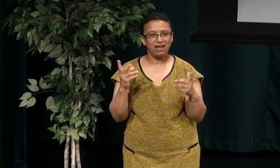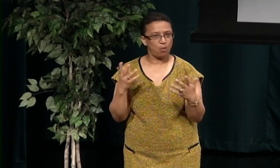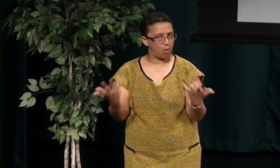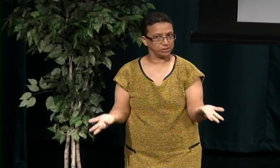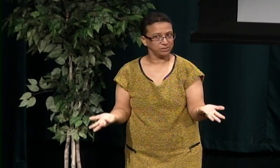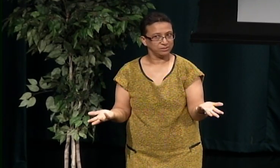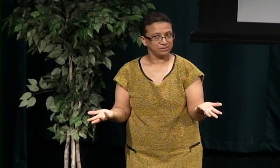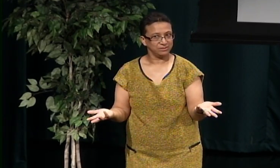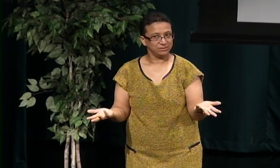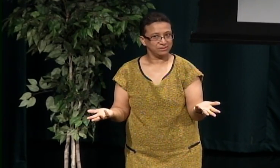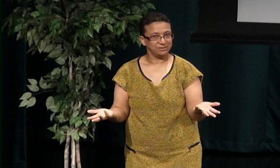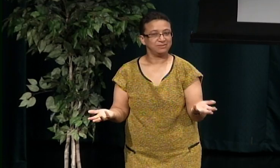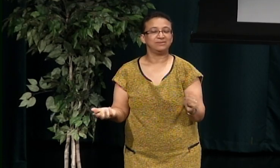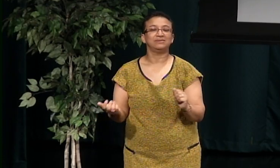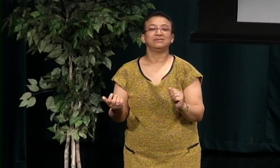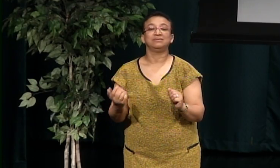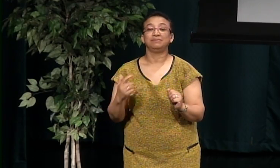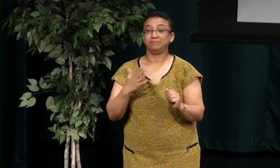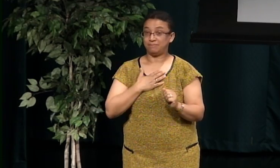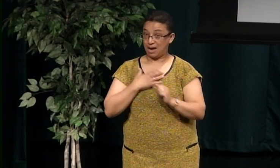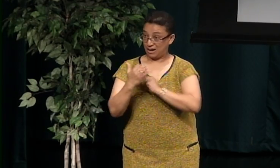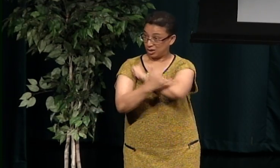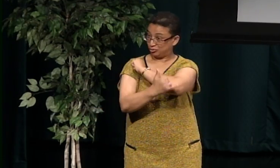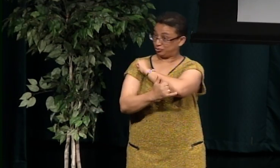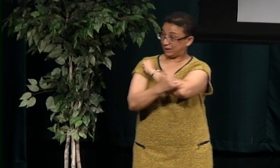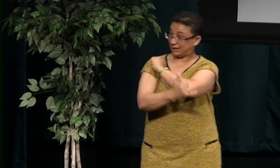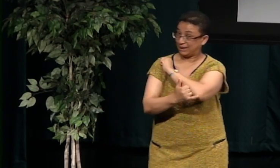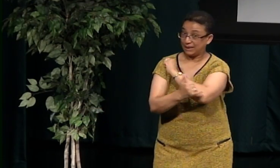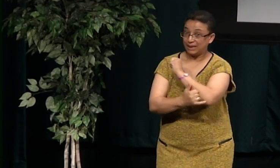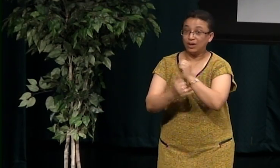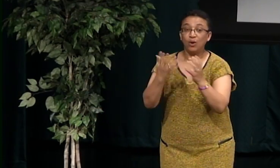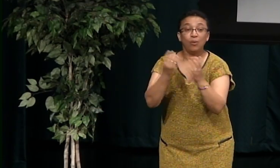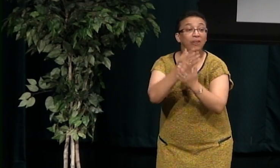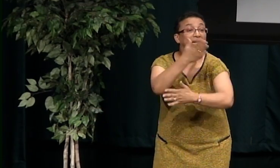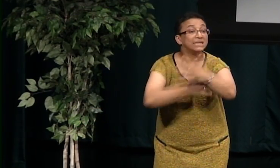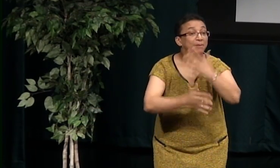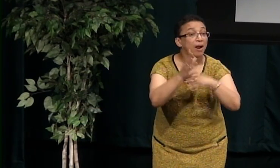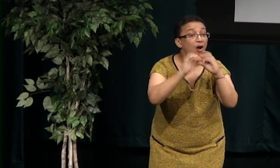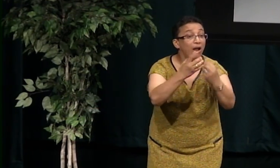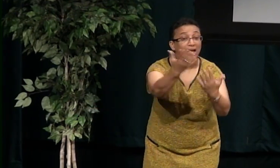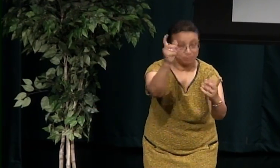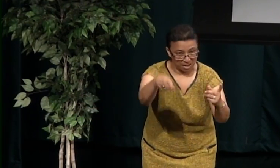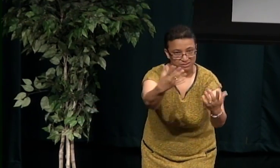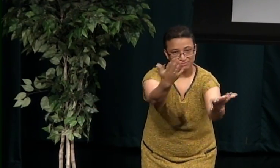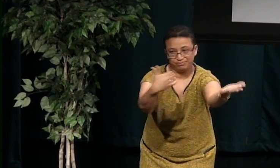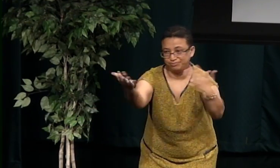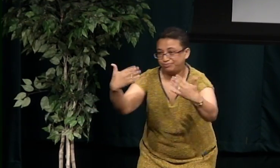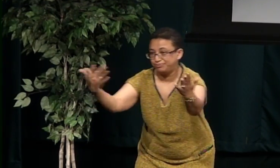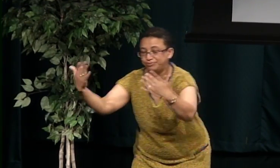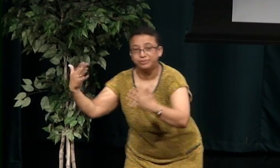and it was certainly something we could celebrate, but we had to ask ourselves what comes next.